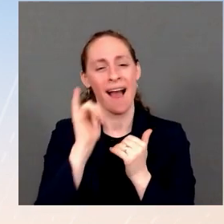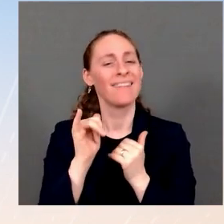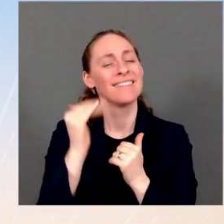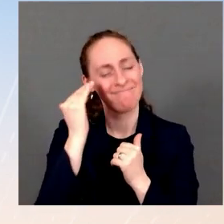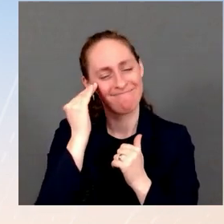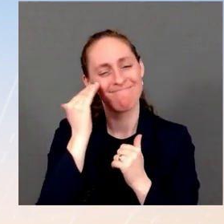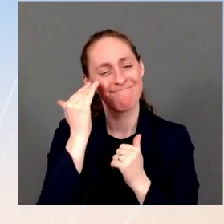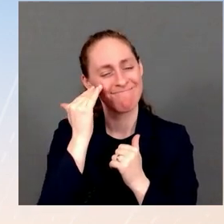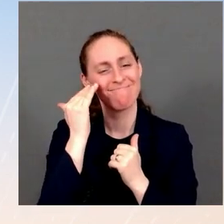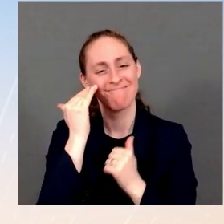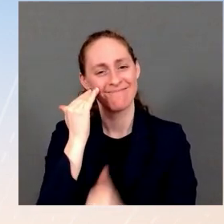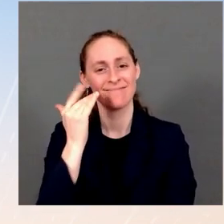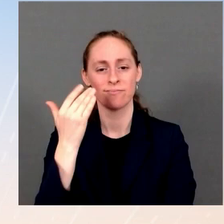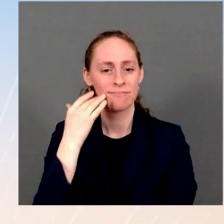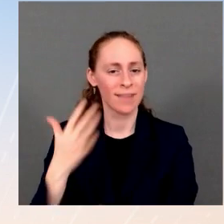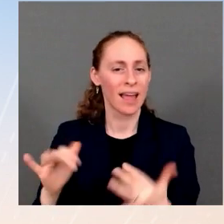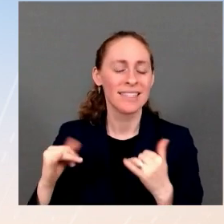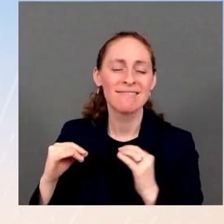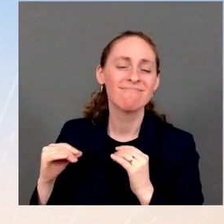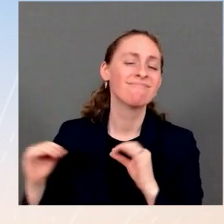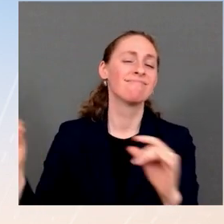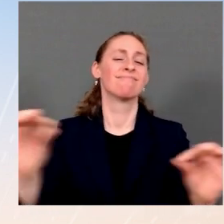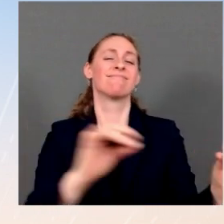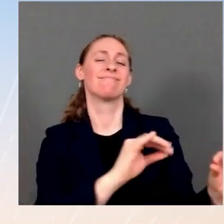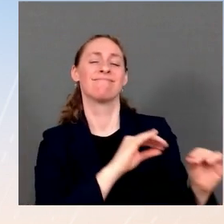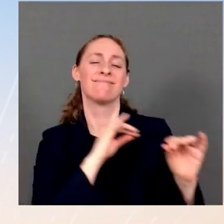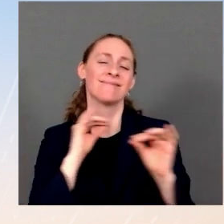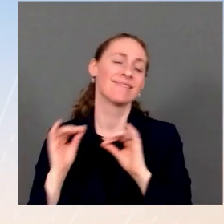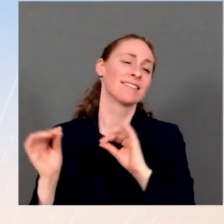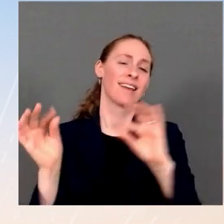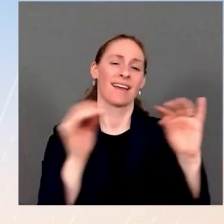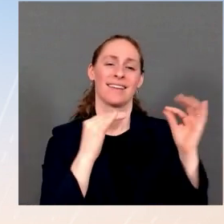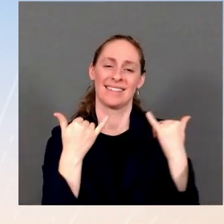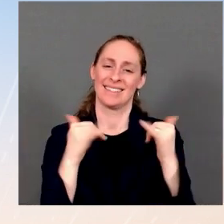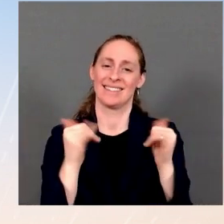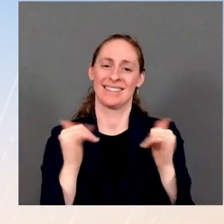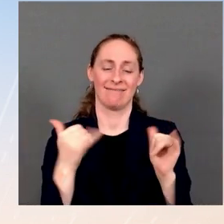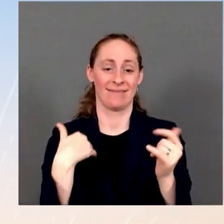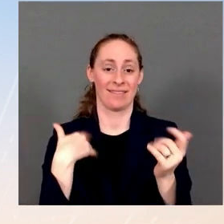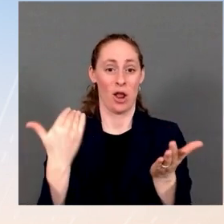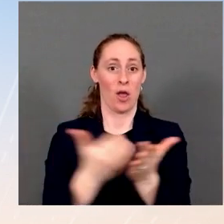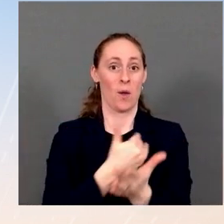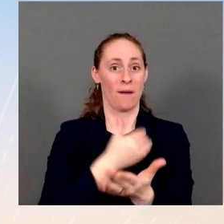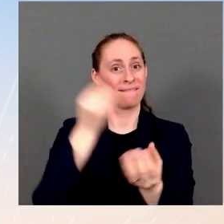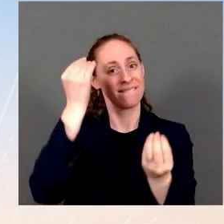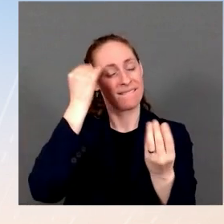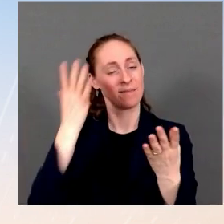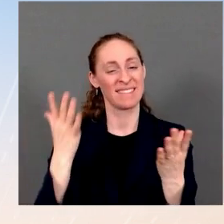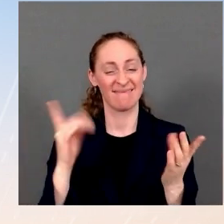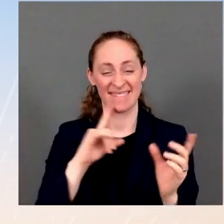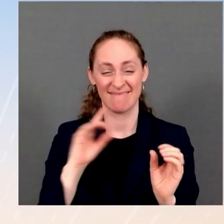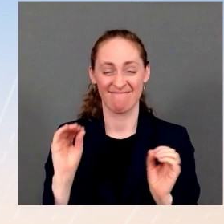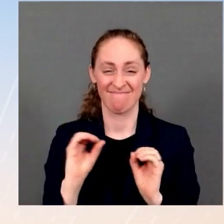I'm not in a position to give you an update or to get ahead of that -- of what the process is going to be here today.